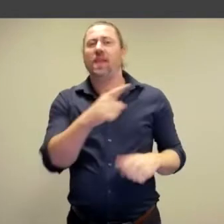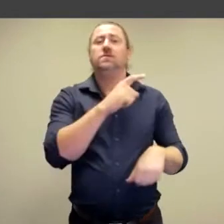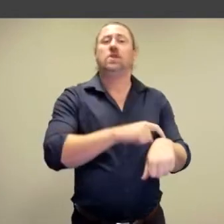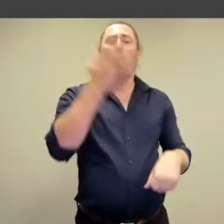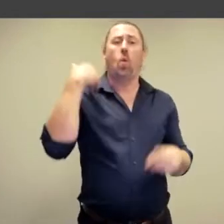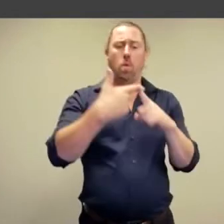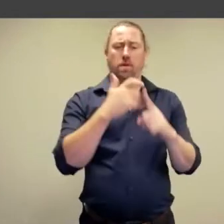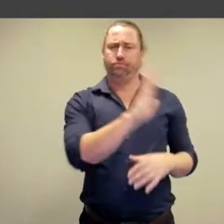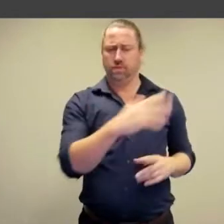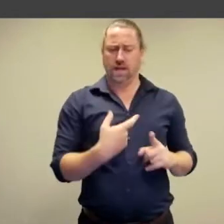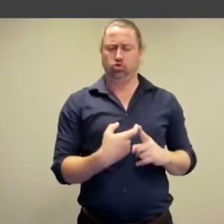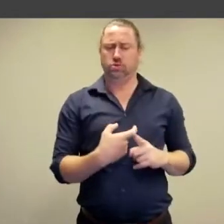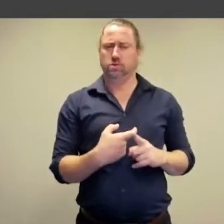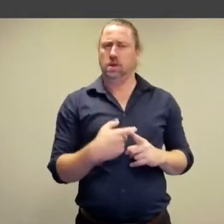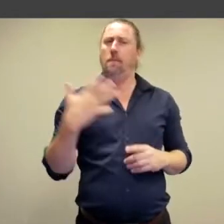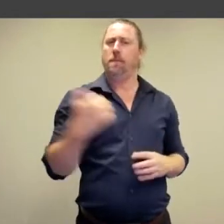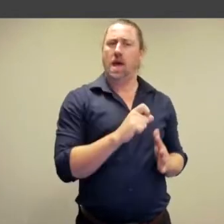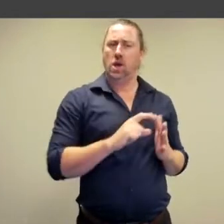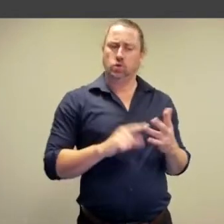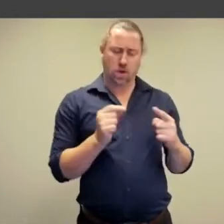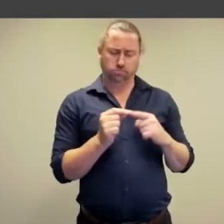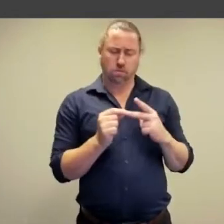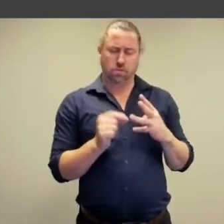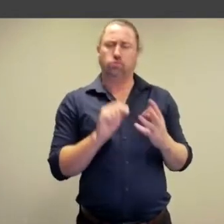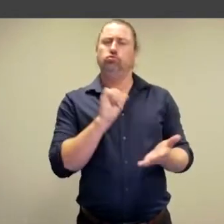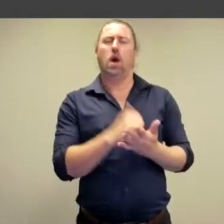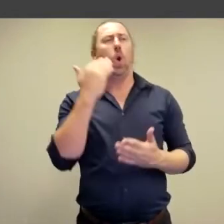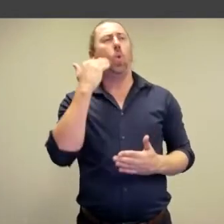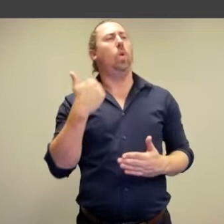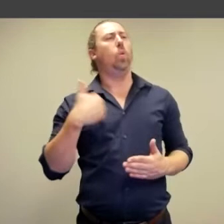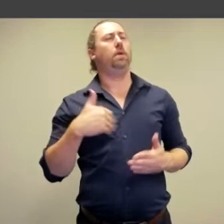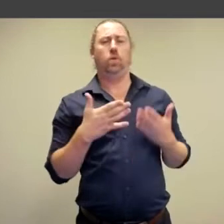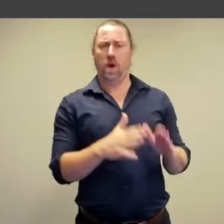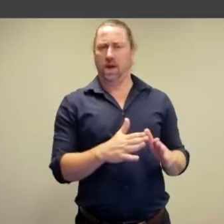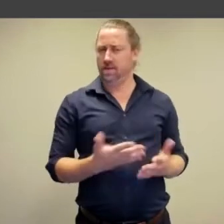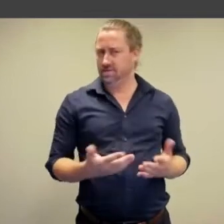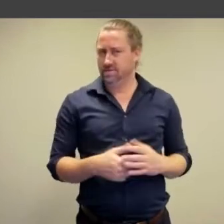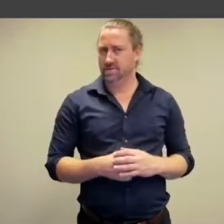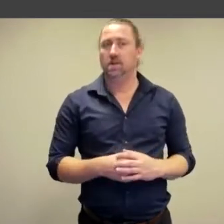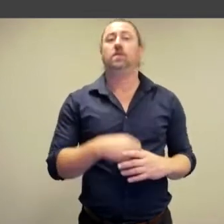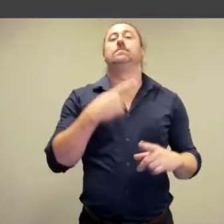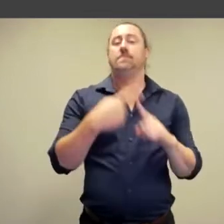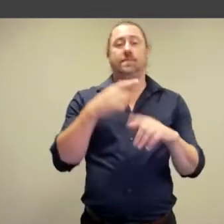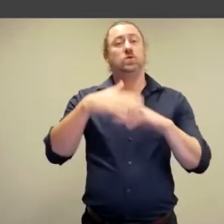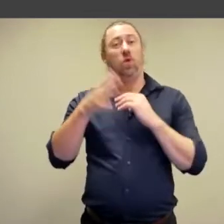and to behave in particular ways.